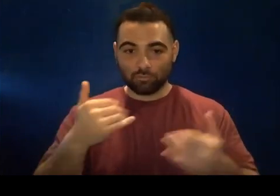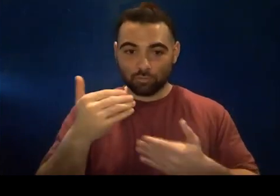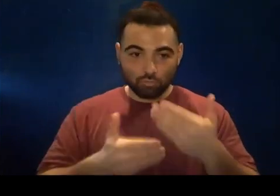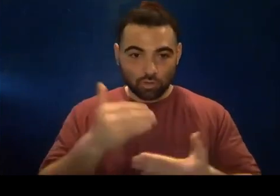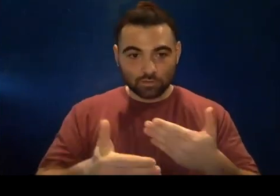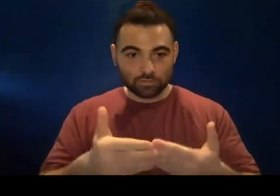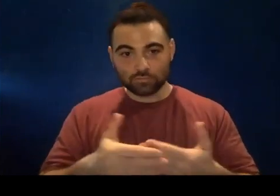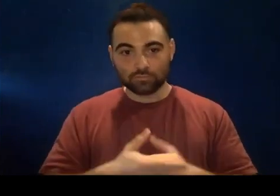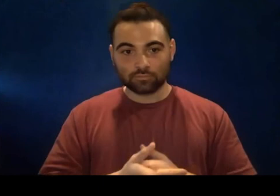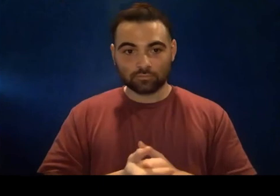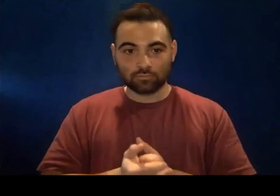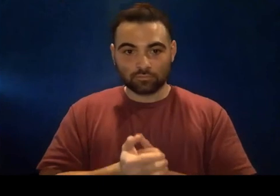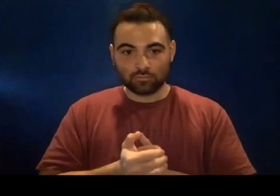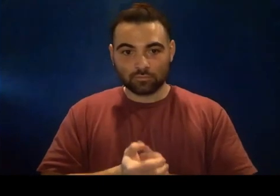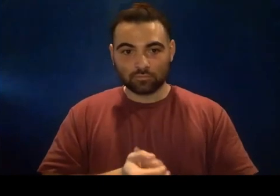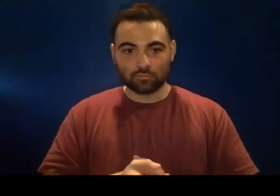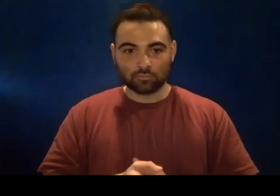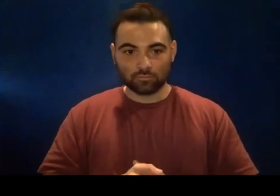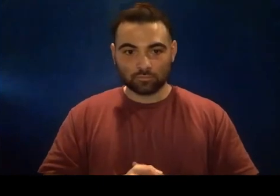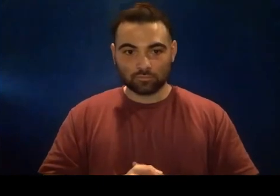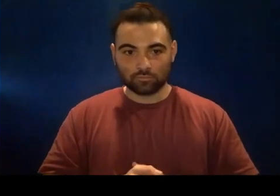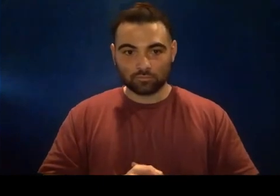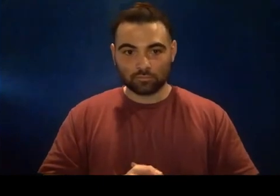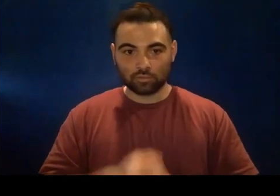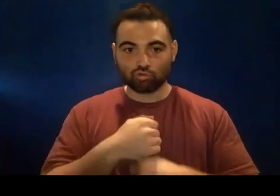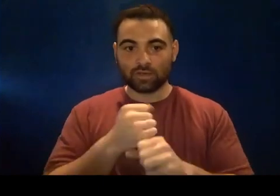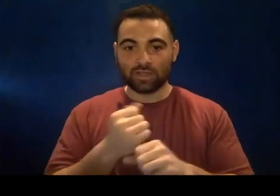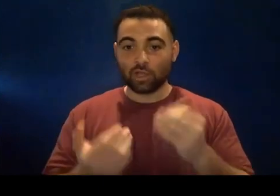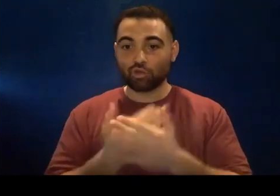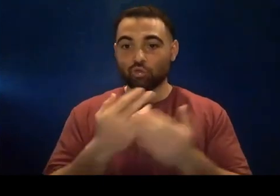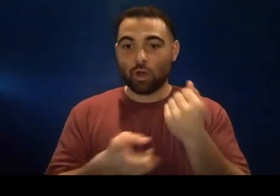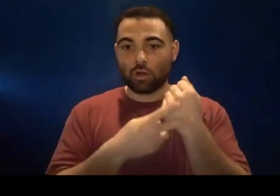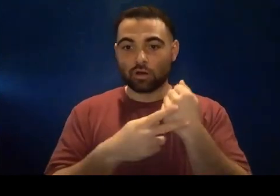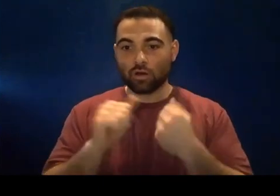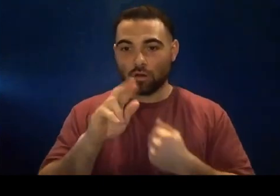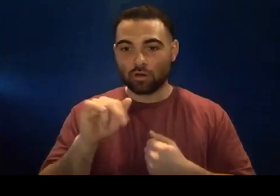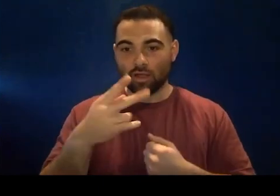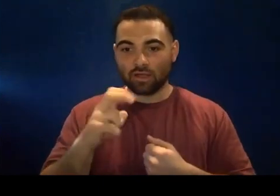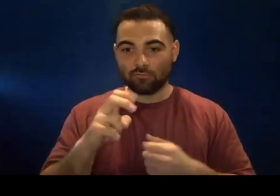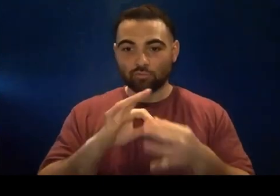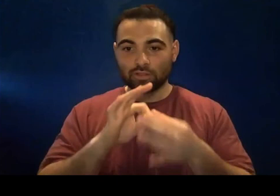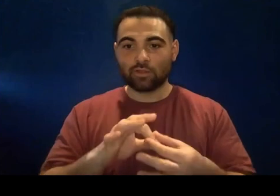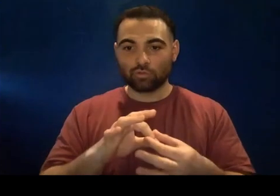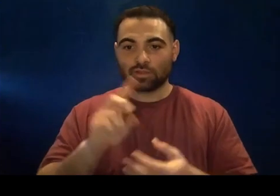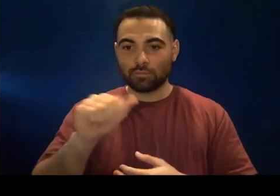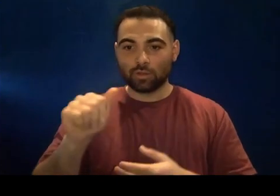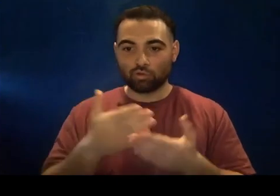the very early planning process of creating a new archive related to disability rights history in New York City.